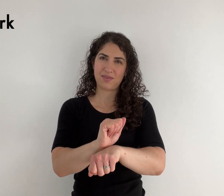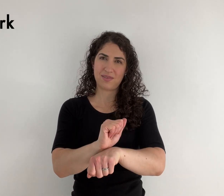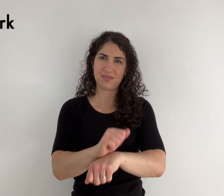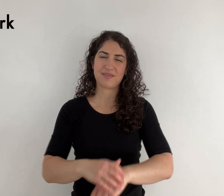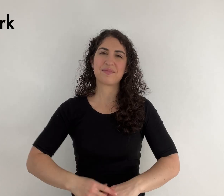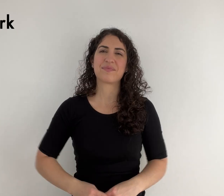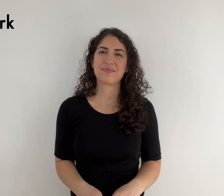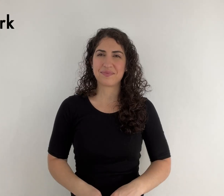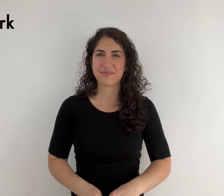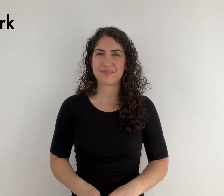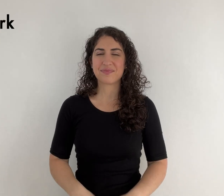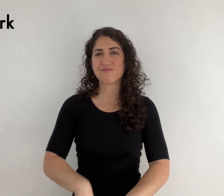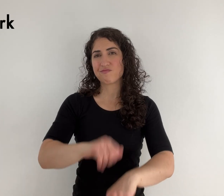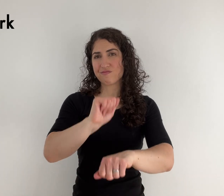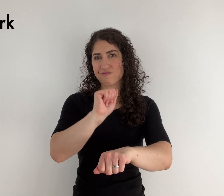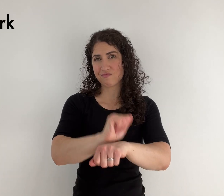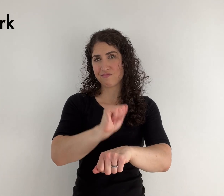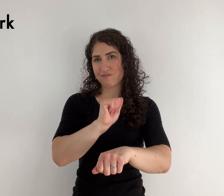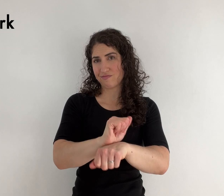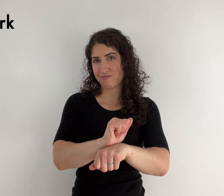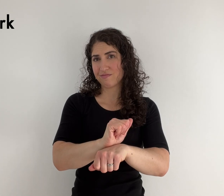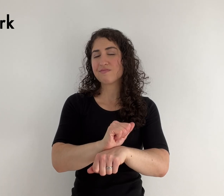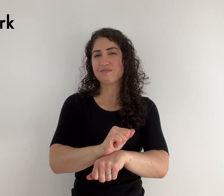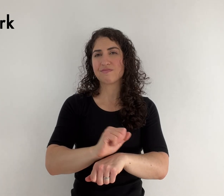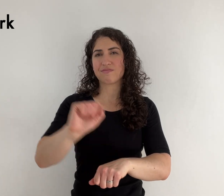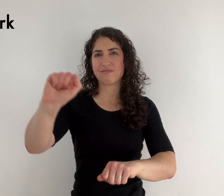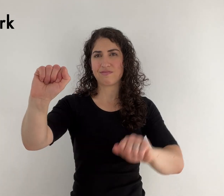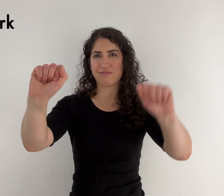Job, or WORK. WORK